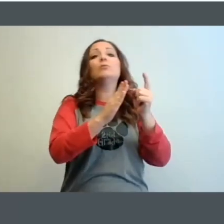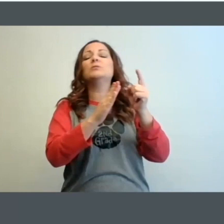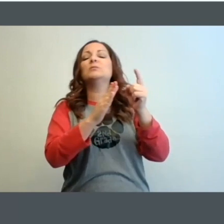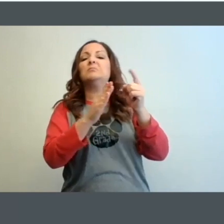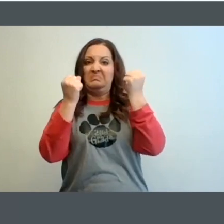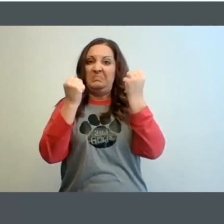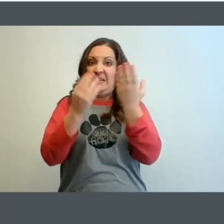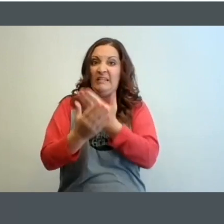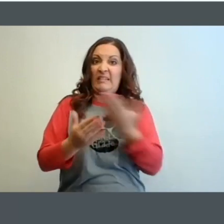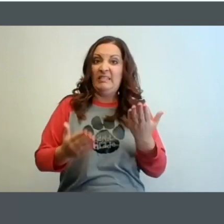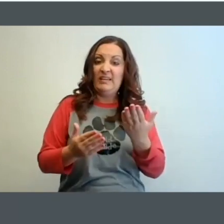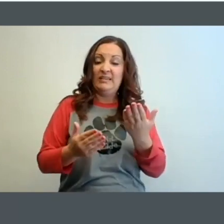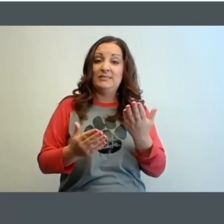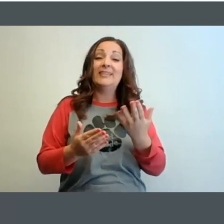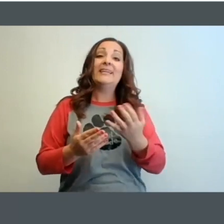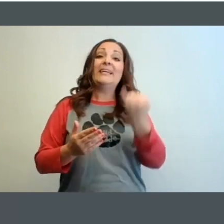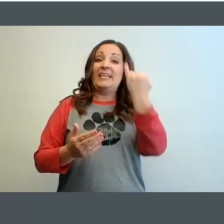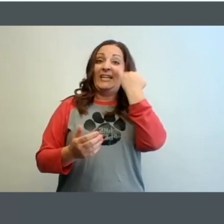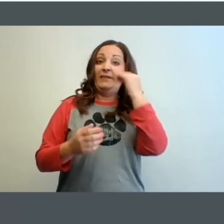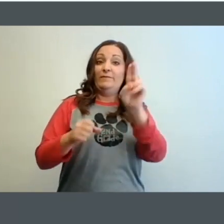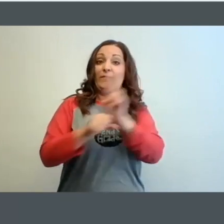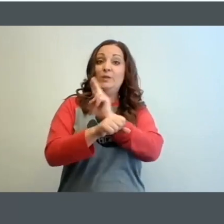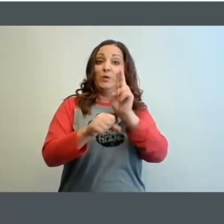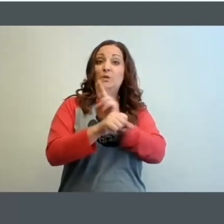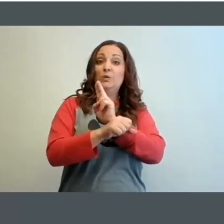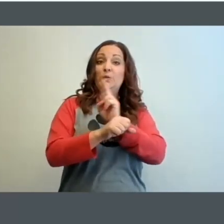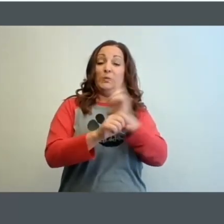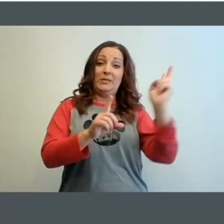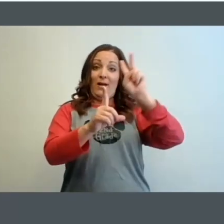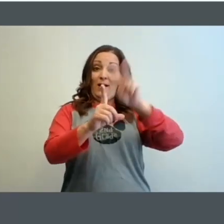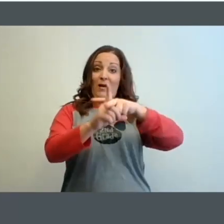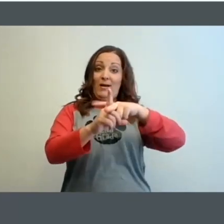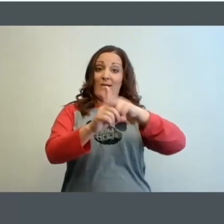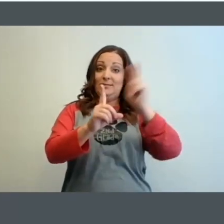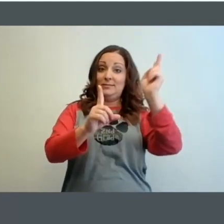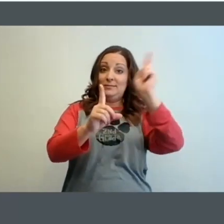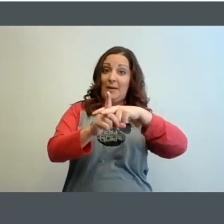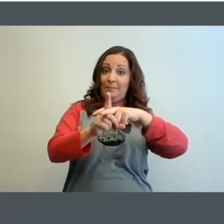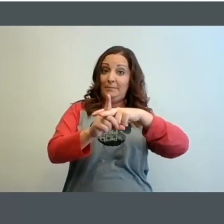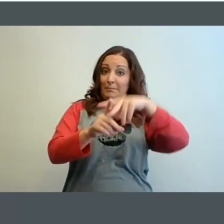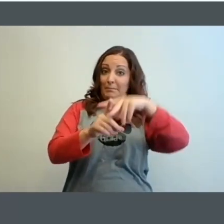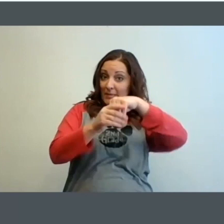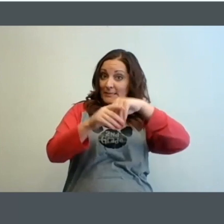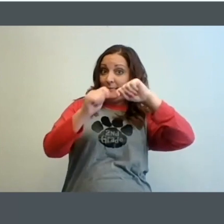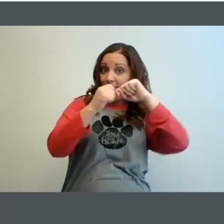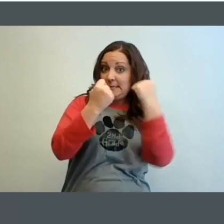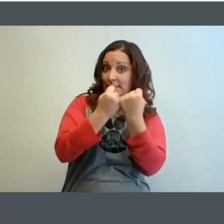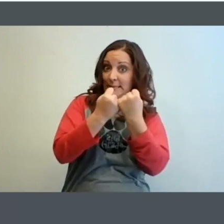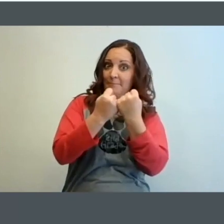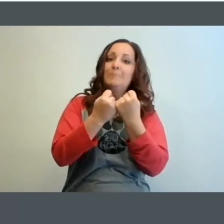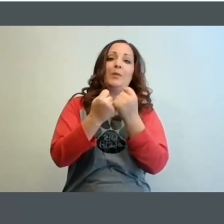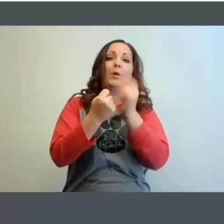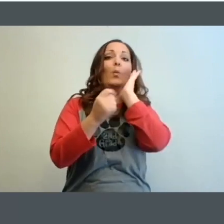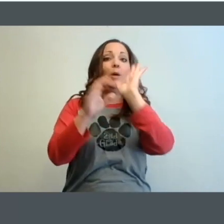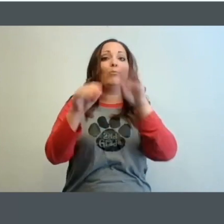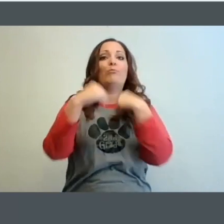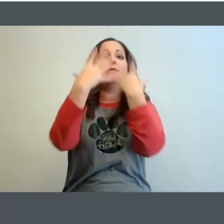and you can see their active hours, their assignments, and other important information.